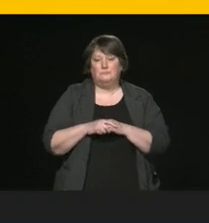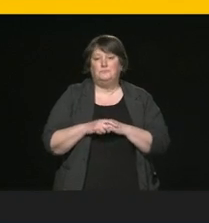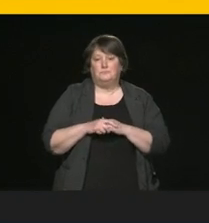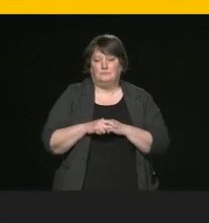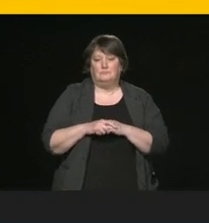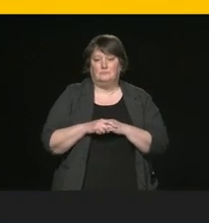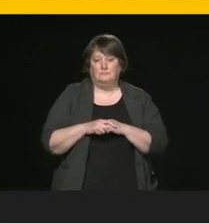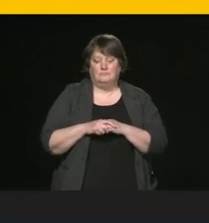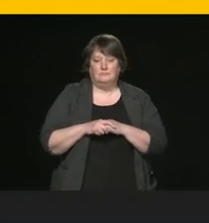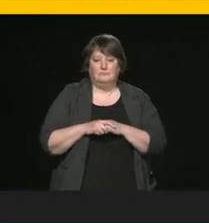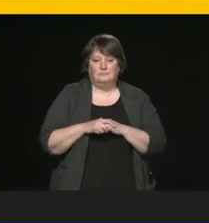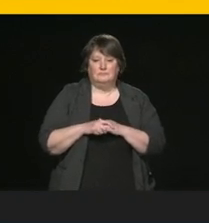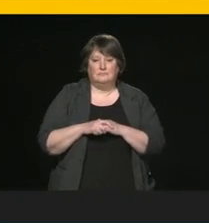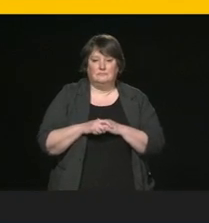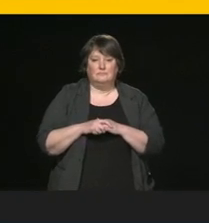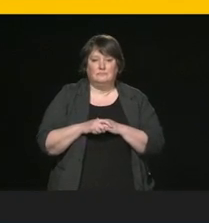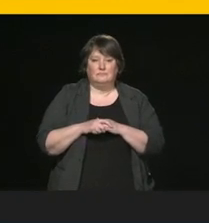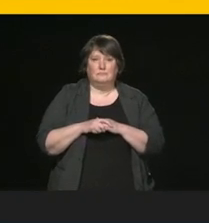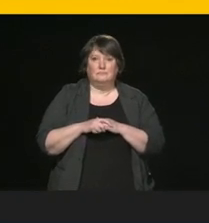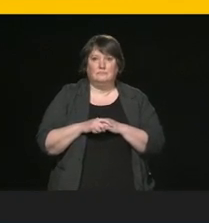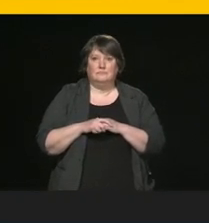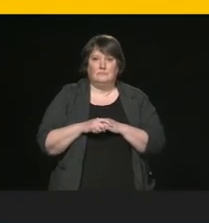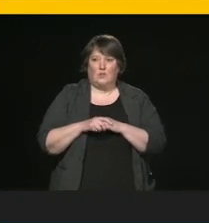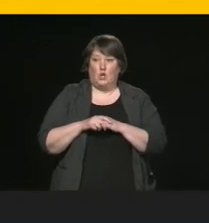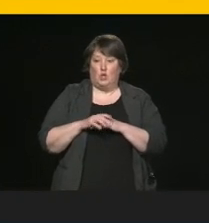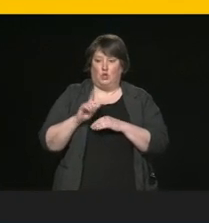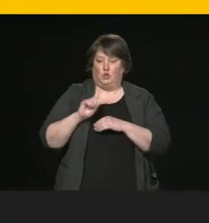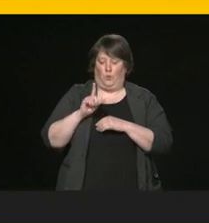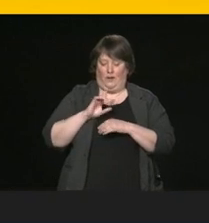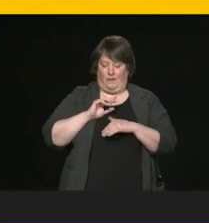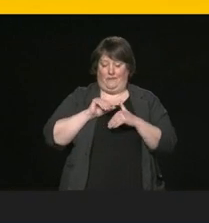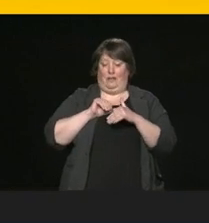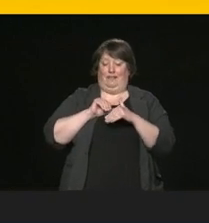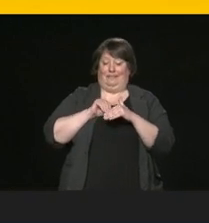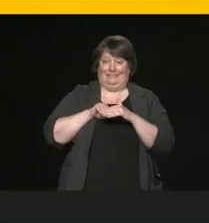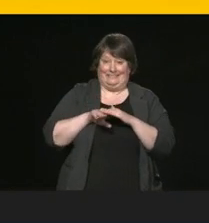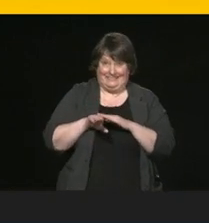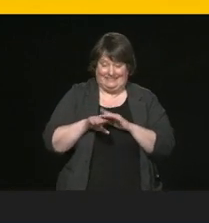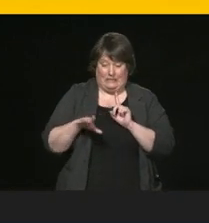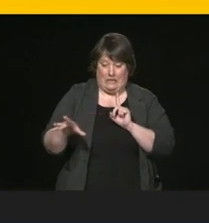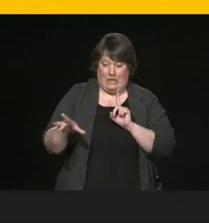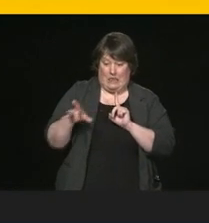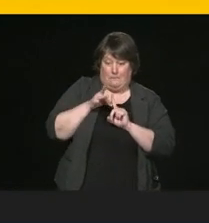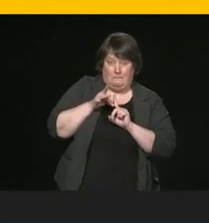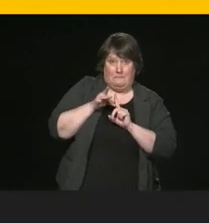AND IN GENERAL THE EXPOSURE